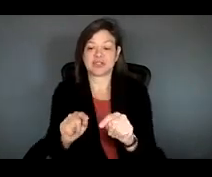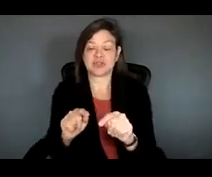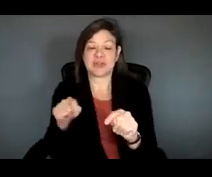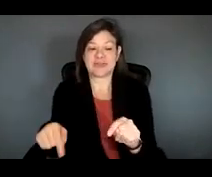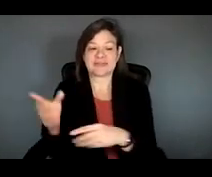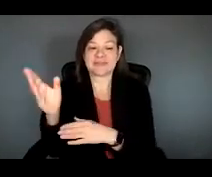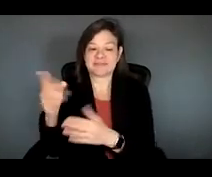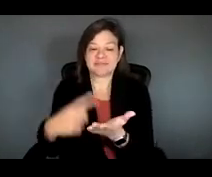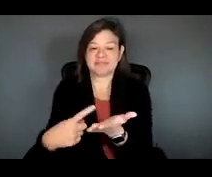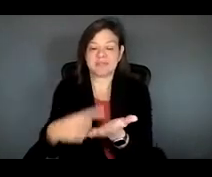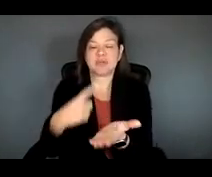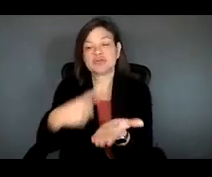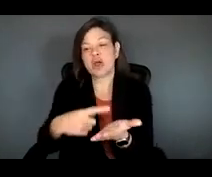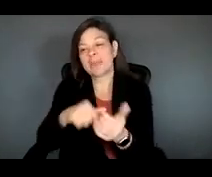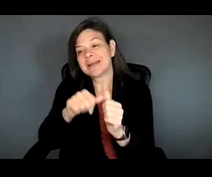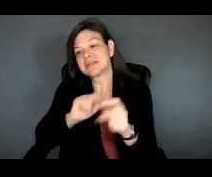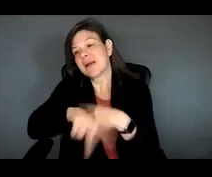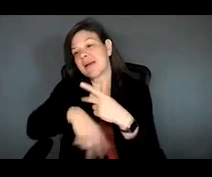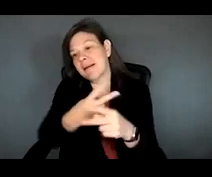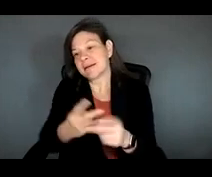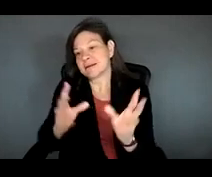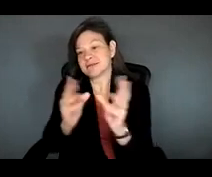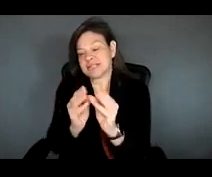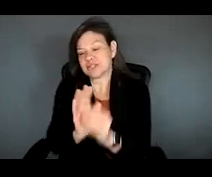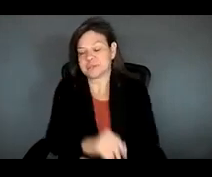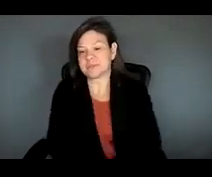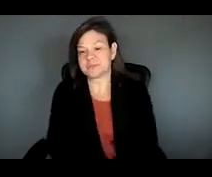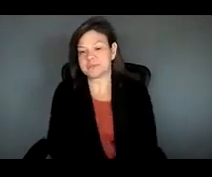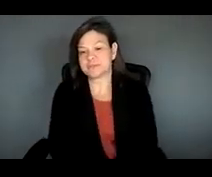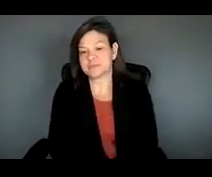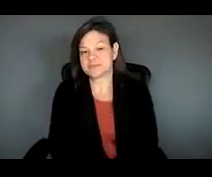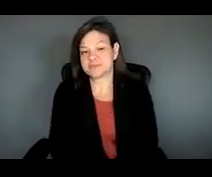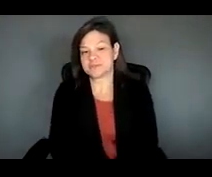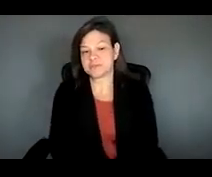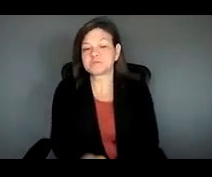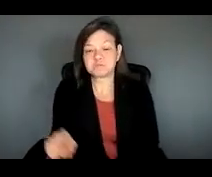want to talk about each of these a little bit. You may be very familiar with them. And